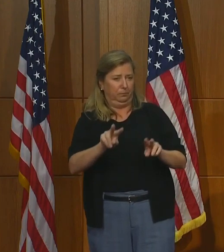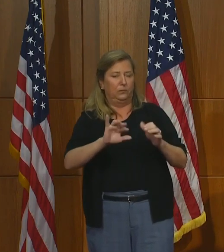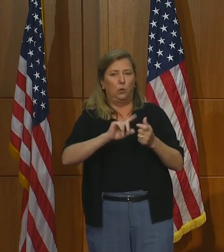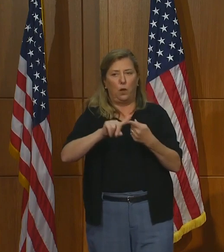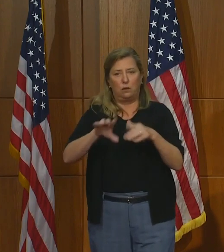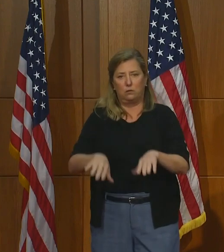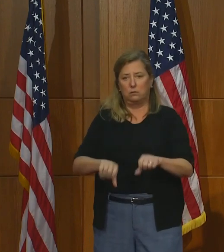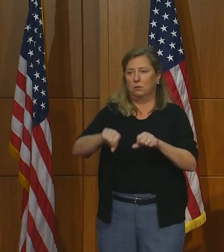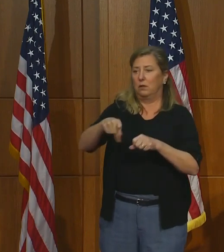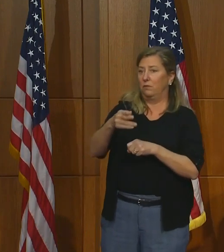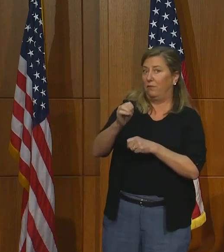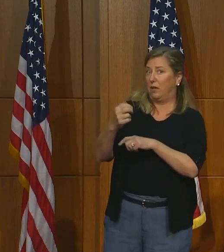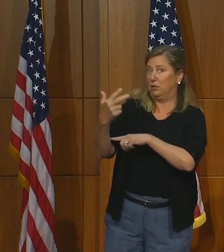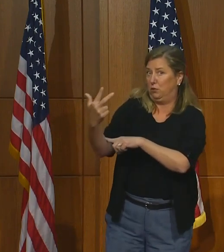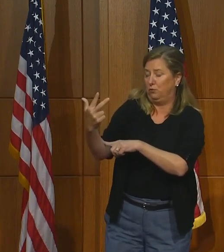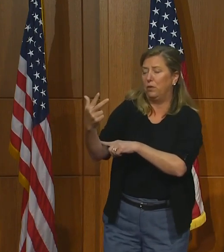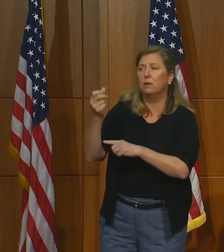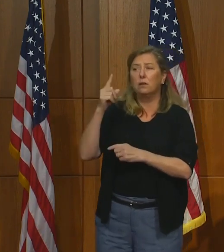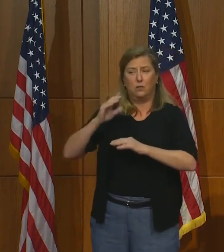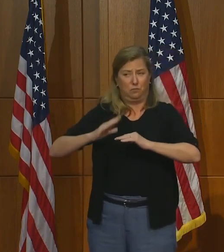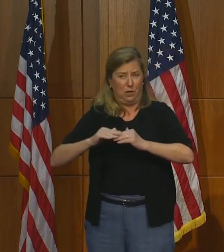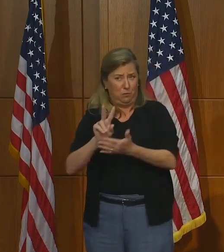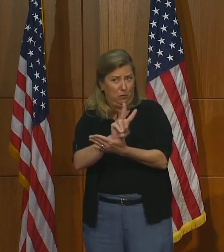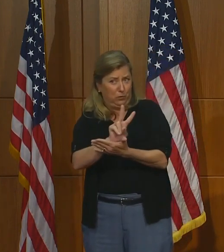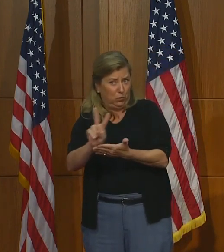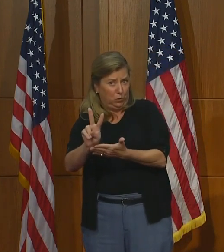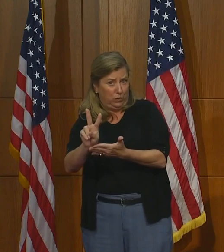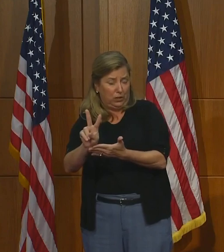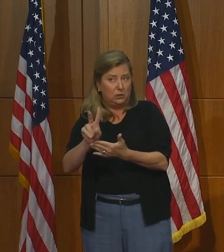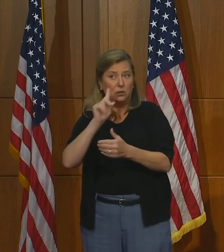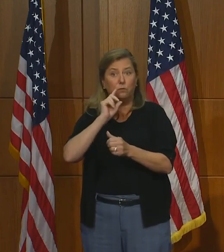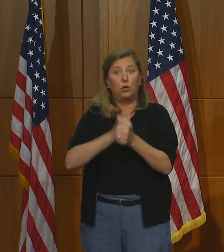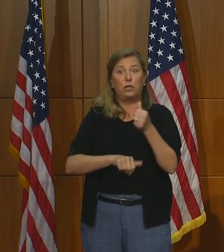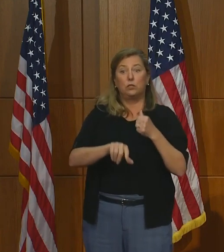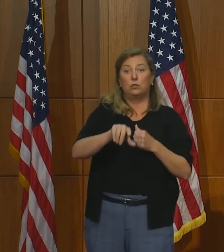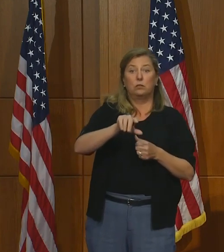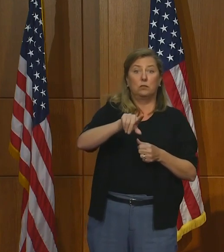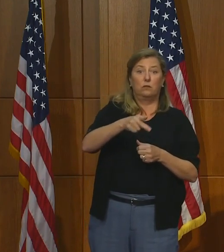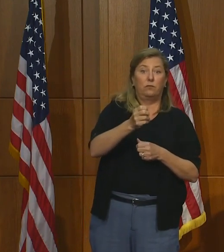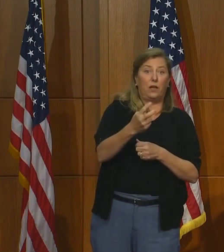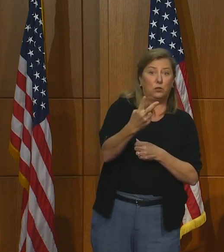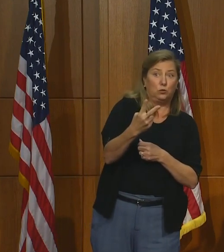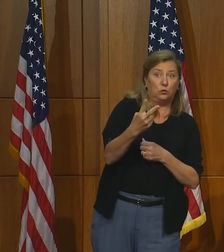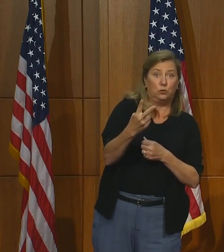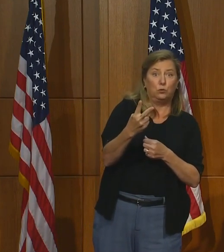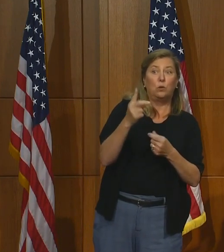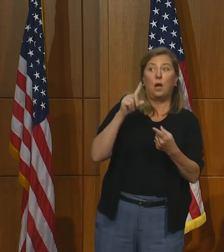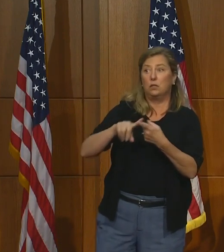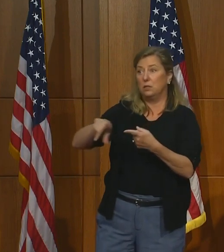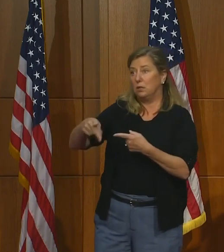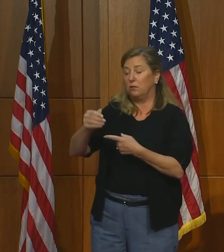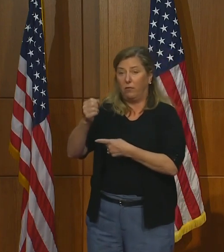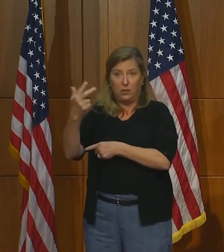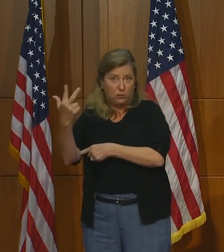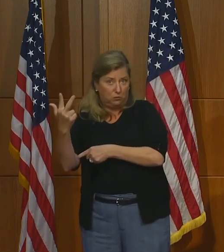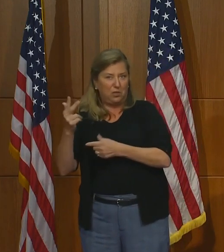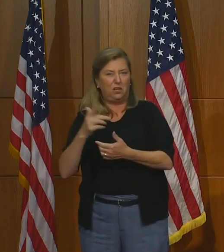TESTING CAPABILITY ALL OF THOSE THINGS AS WE- MOVE INTO PHASE THREE BUT A MINUTE UP TWO WEEKS